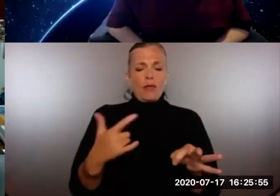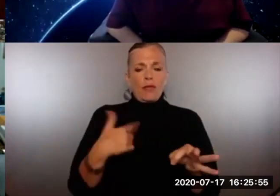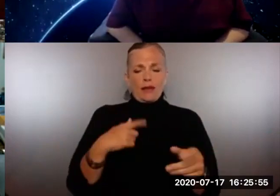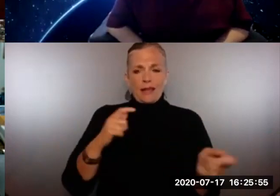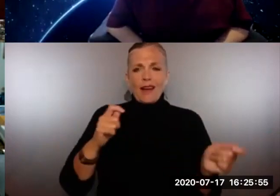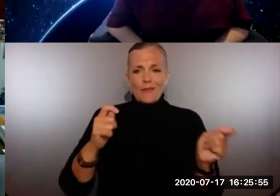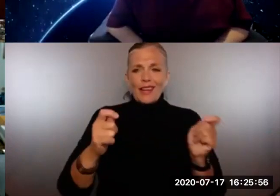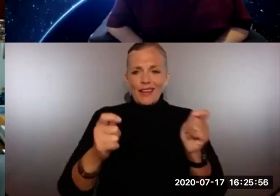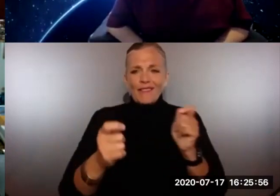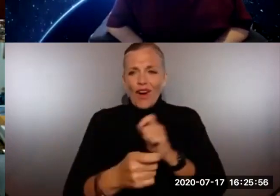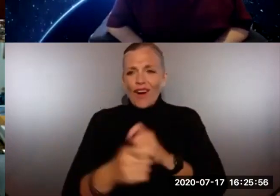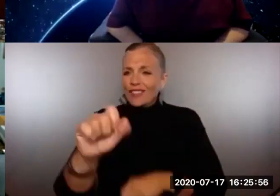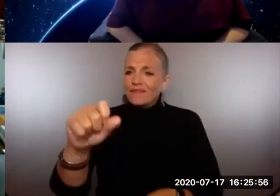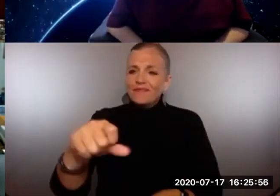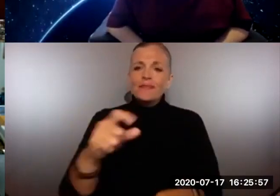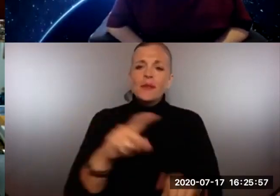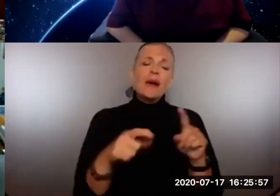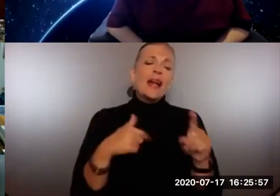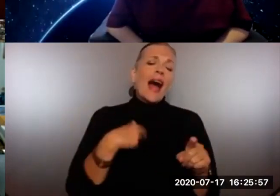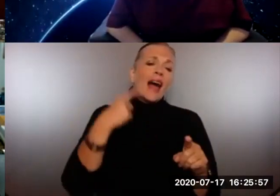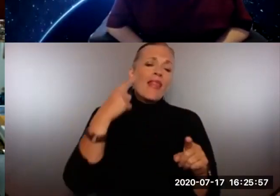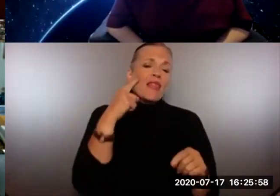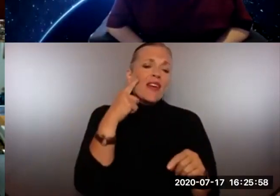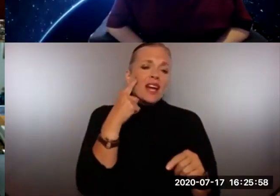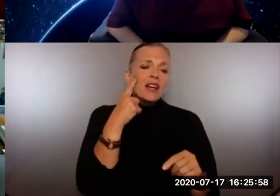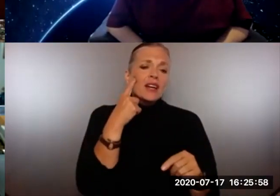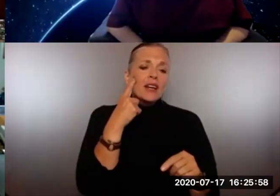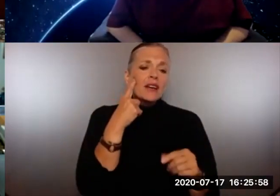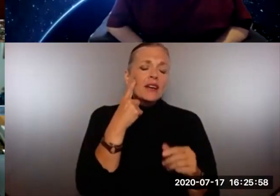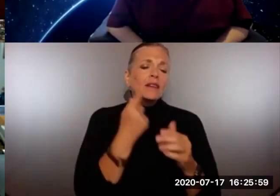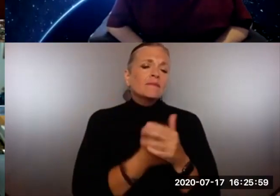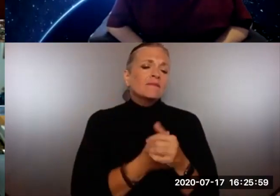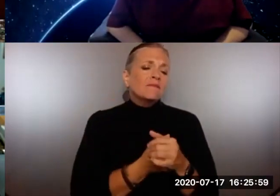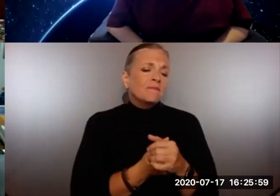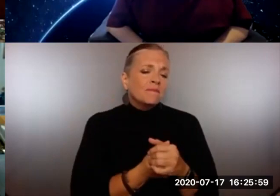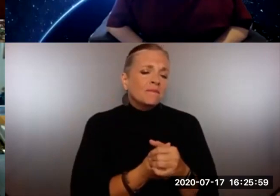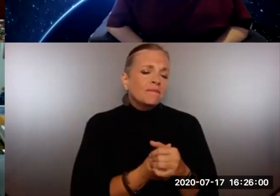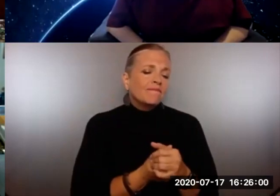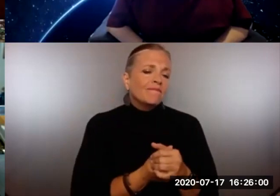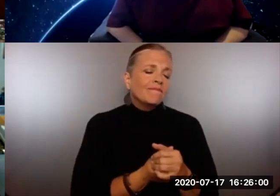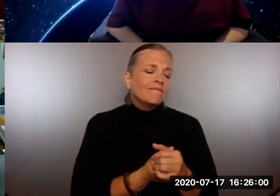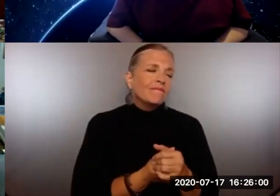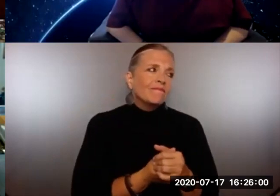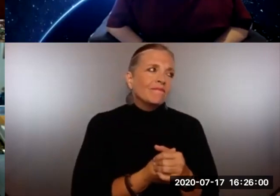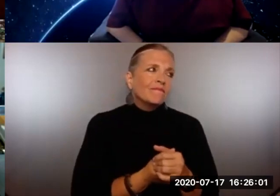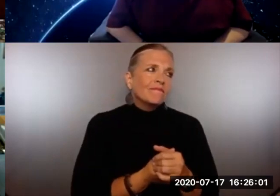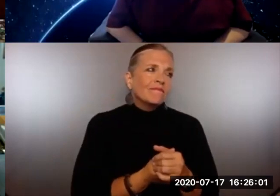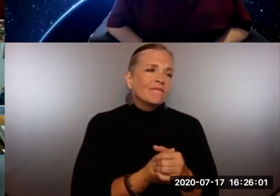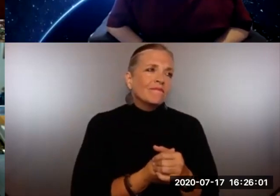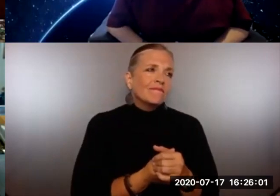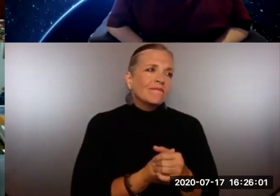But I think people need to realize